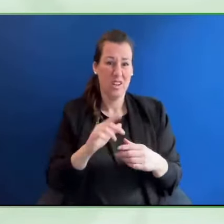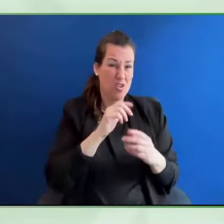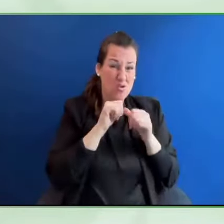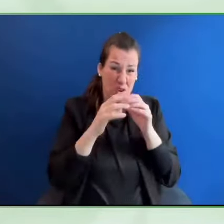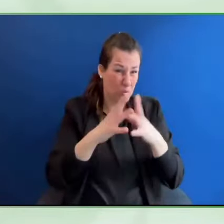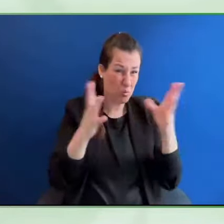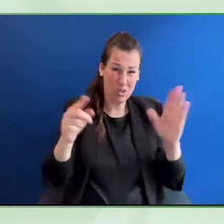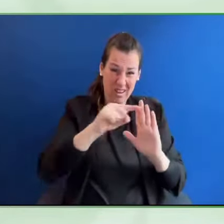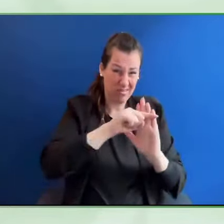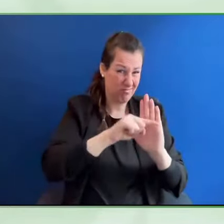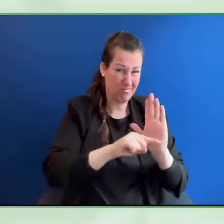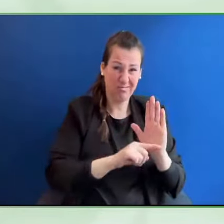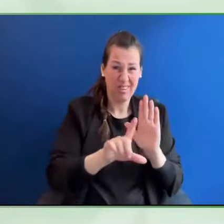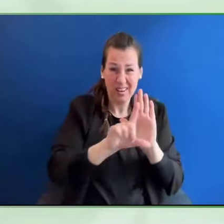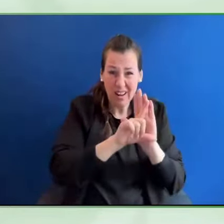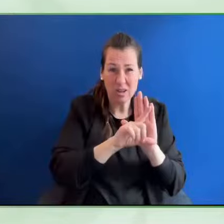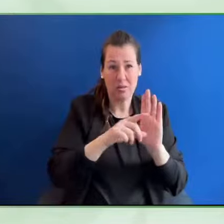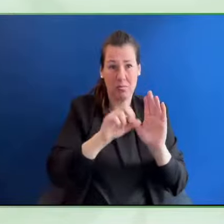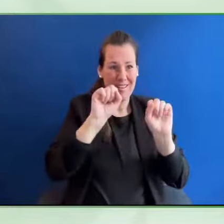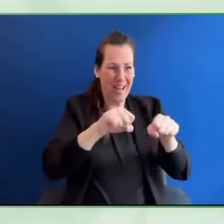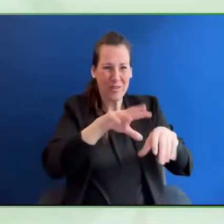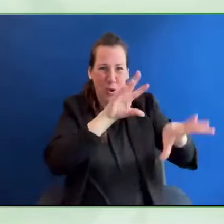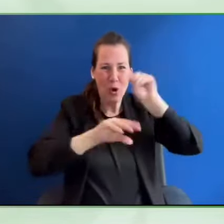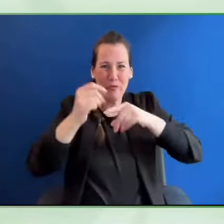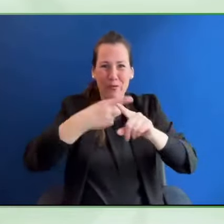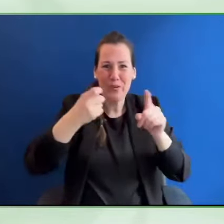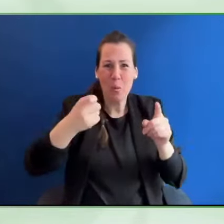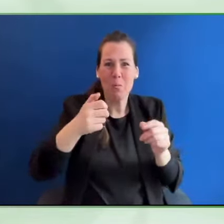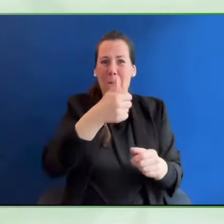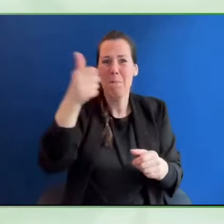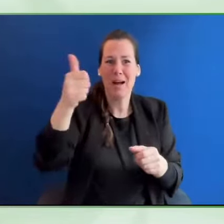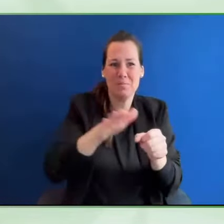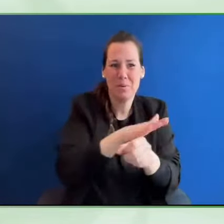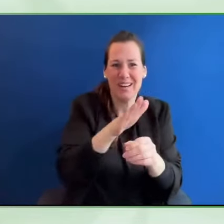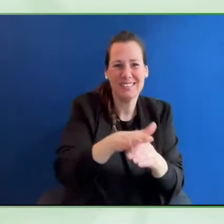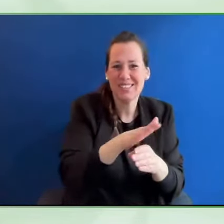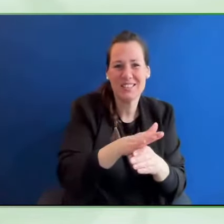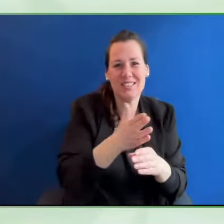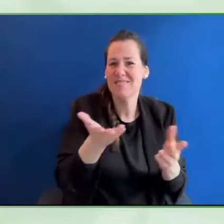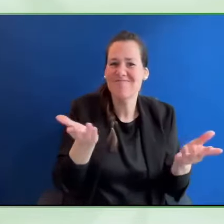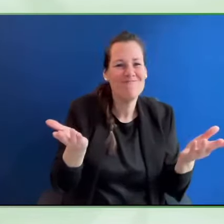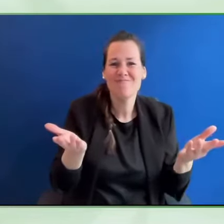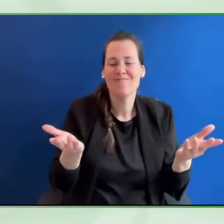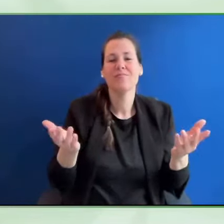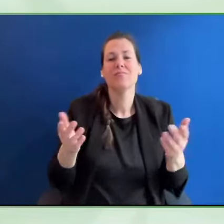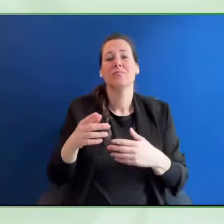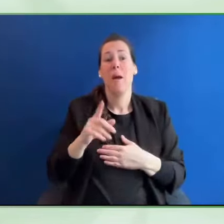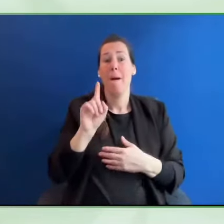competition. But in certain circumstances they can and to boost the plummets of persons with discipline.